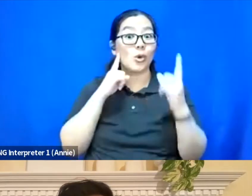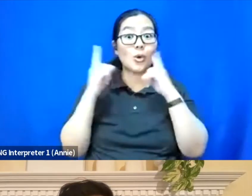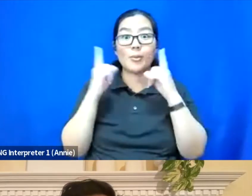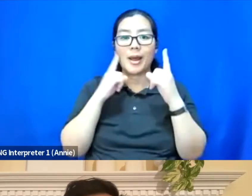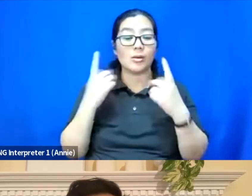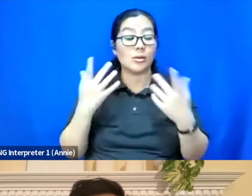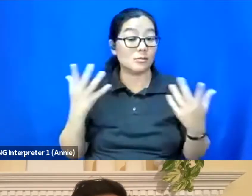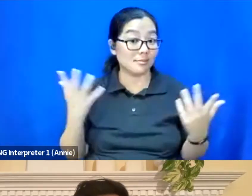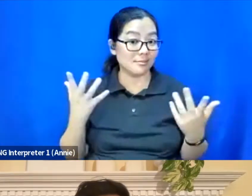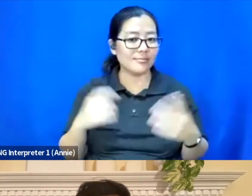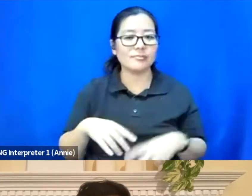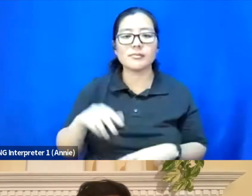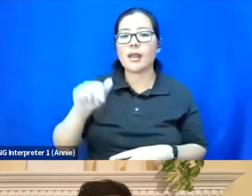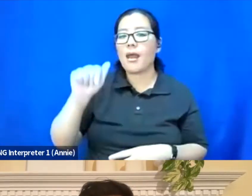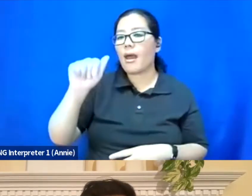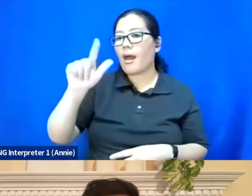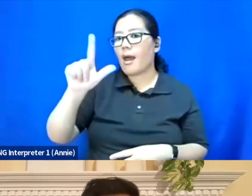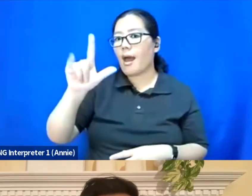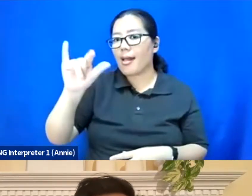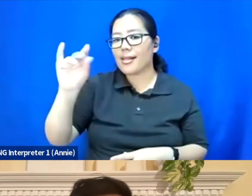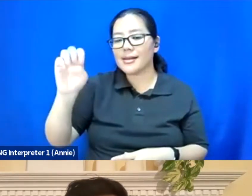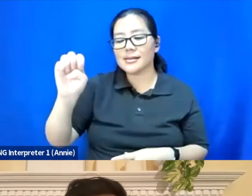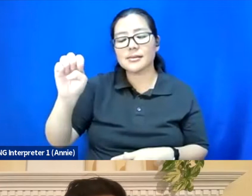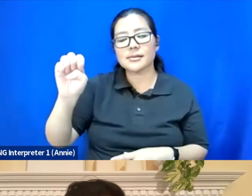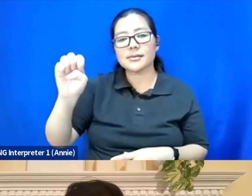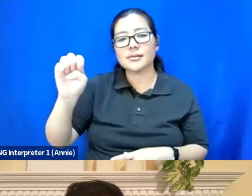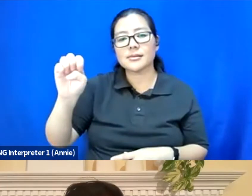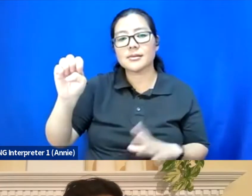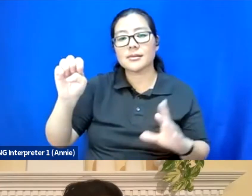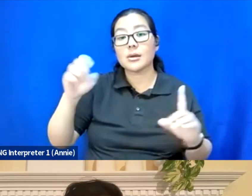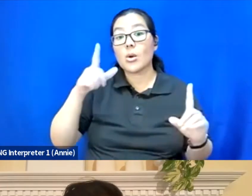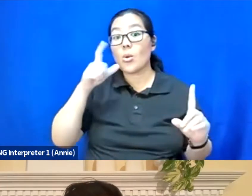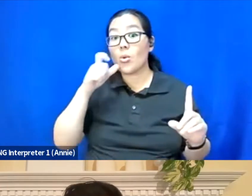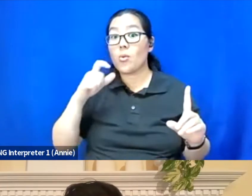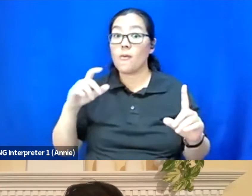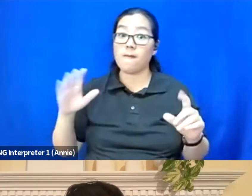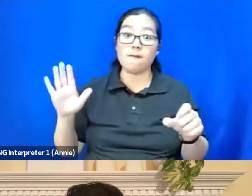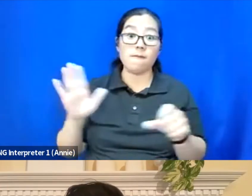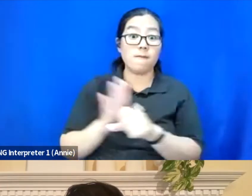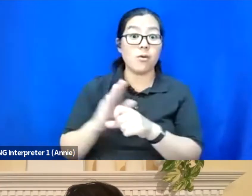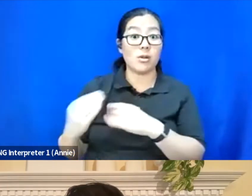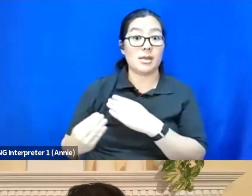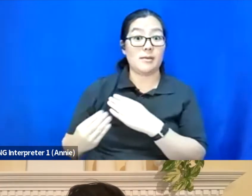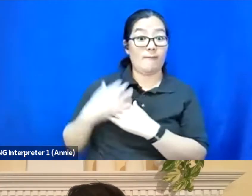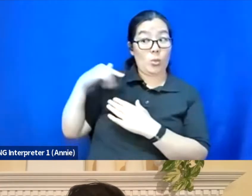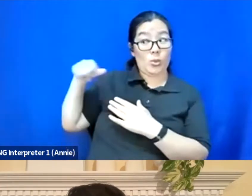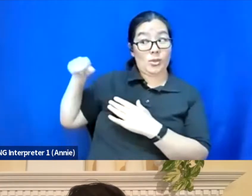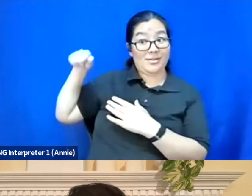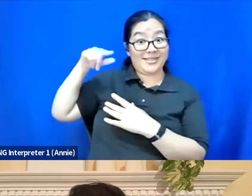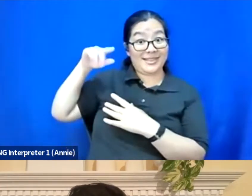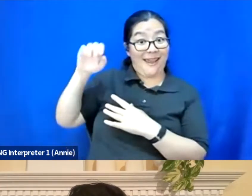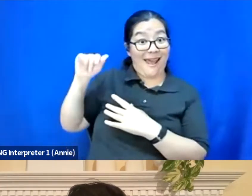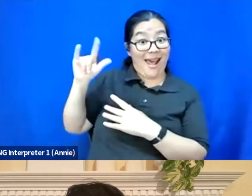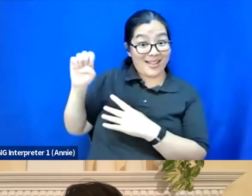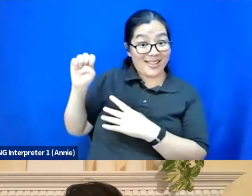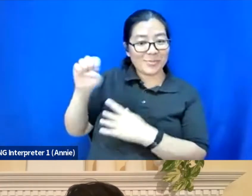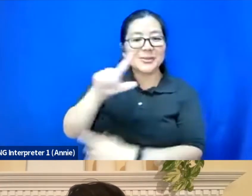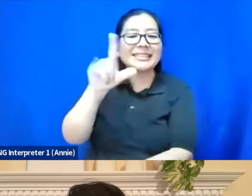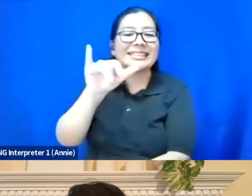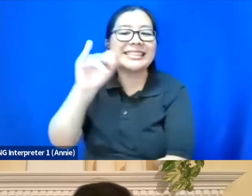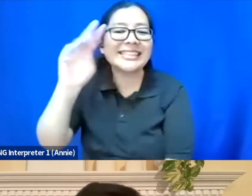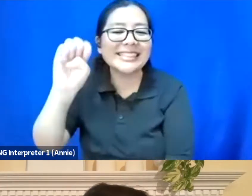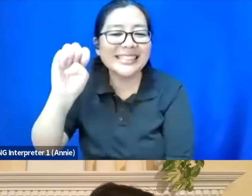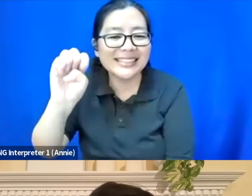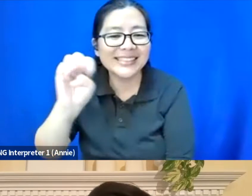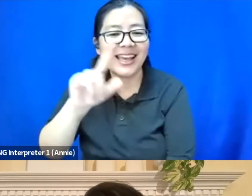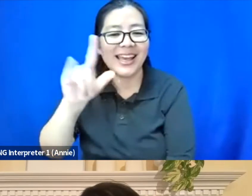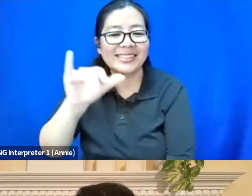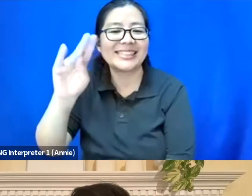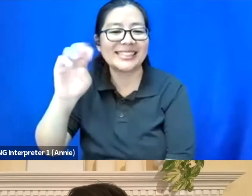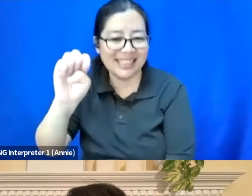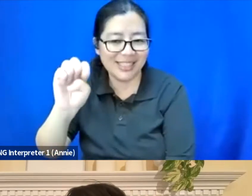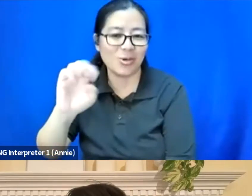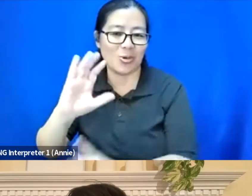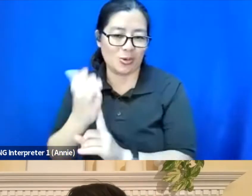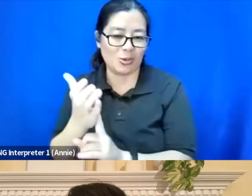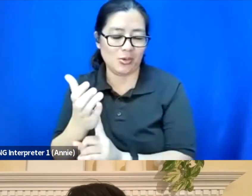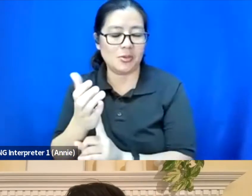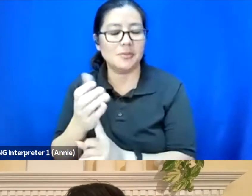I saw this interesting way of putting together conversations and comics and illustrations